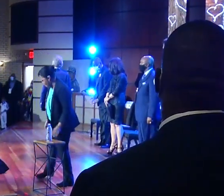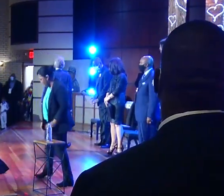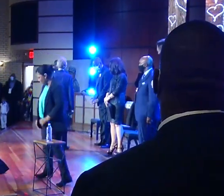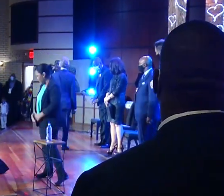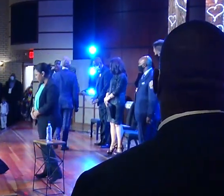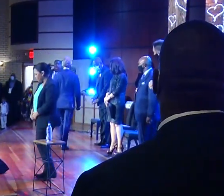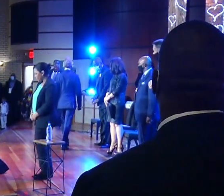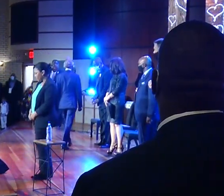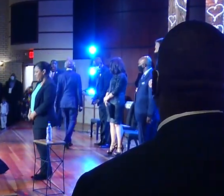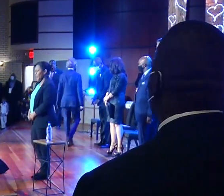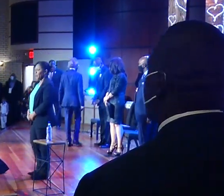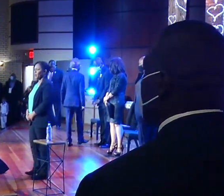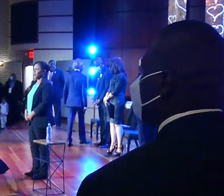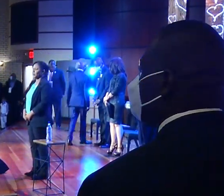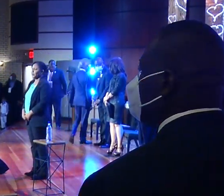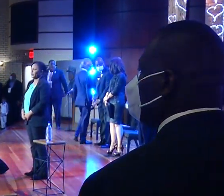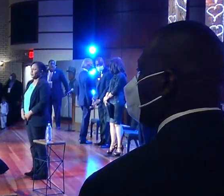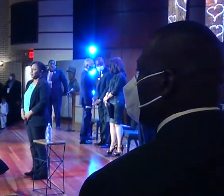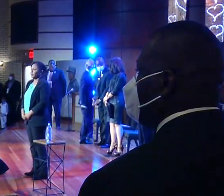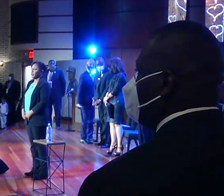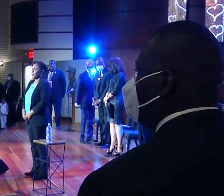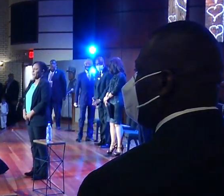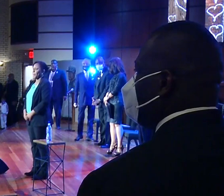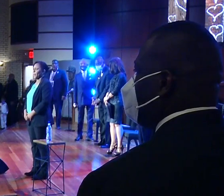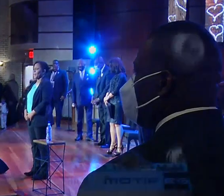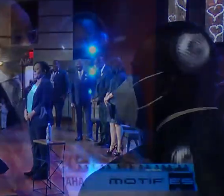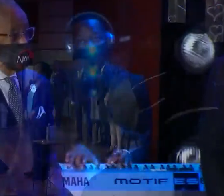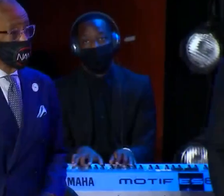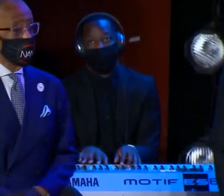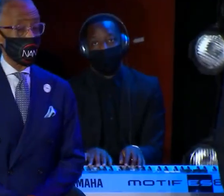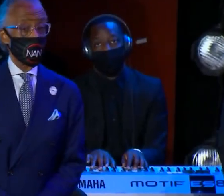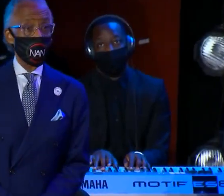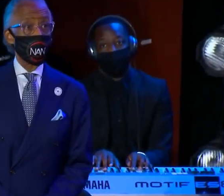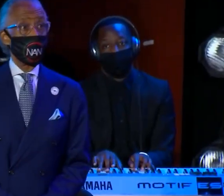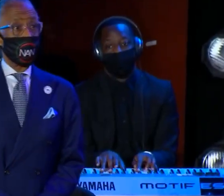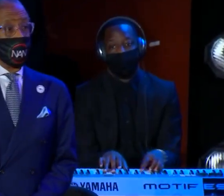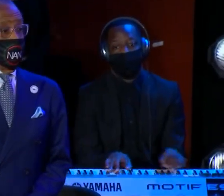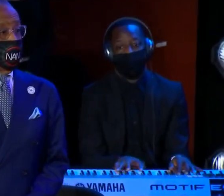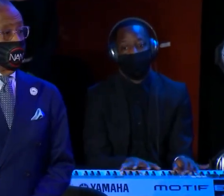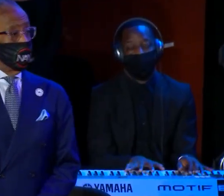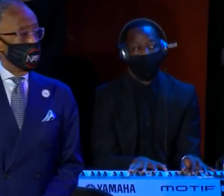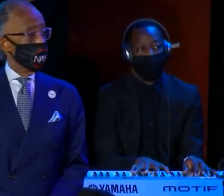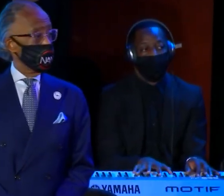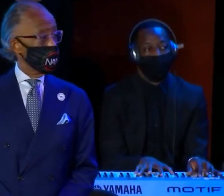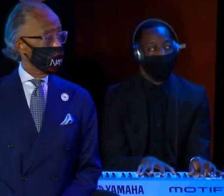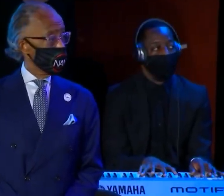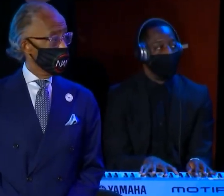TUESDAY IN HOUSTON. AND AS WE WATCH AL SHARPTON